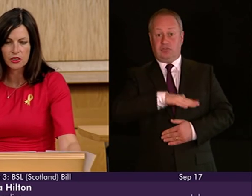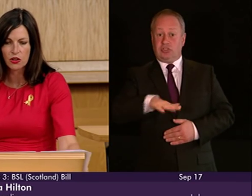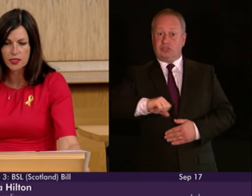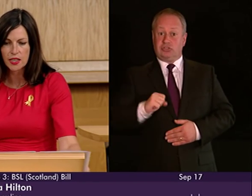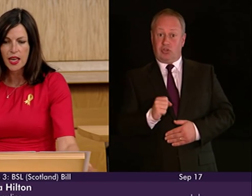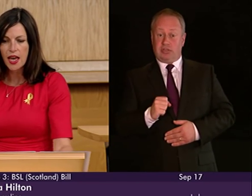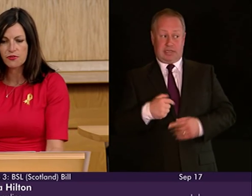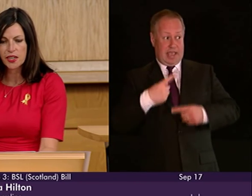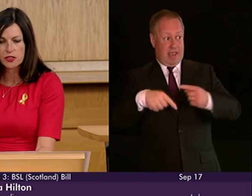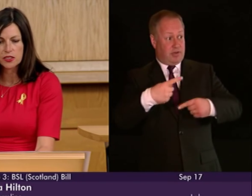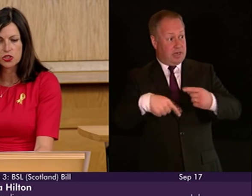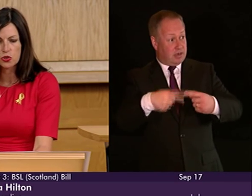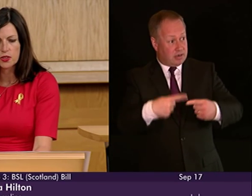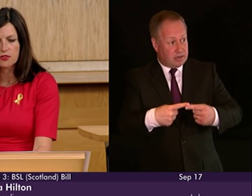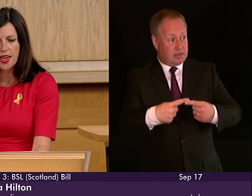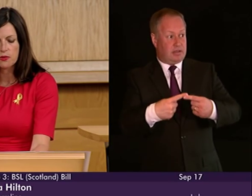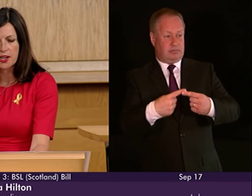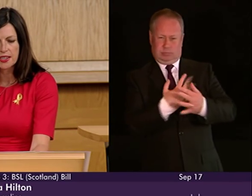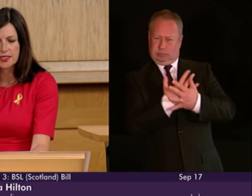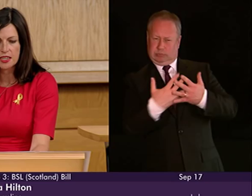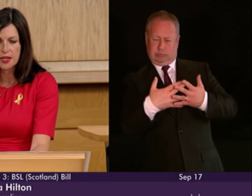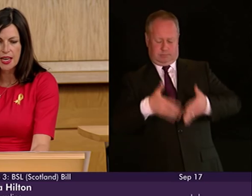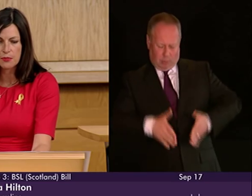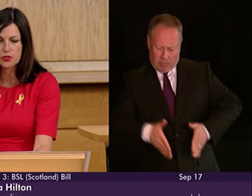or profound hearing loss. Figures show a very worrying attainment gap